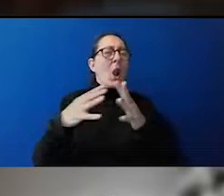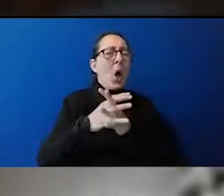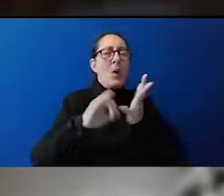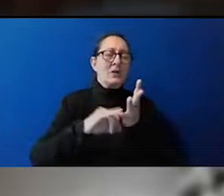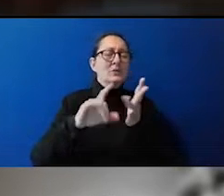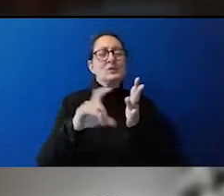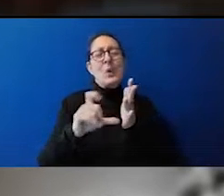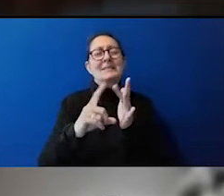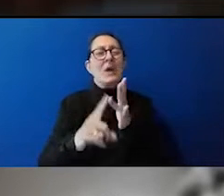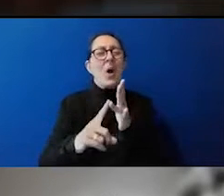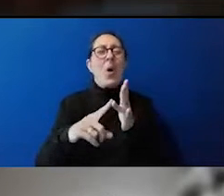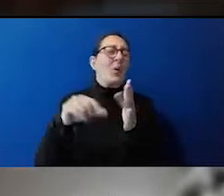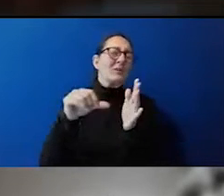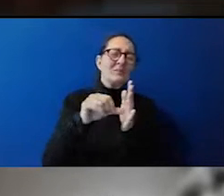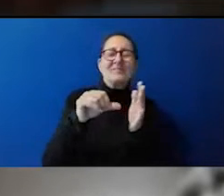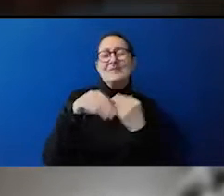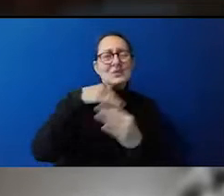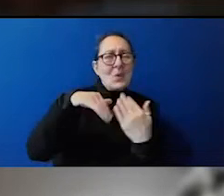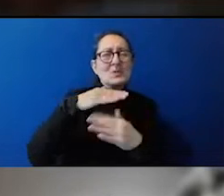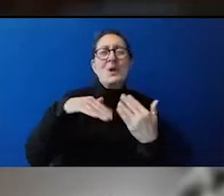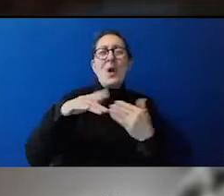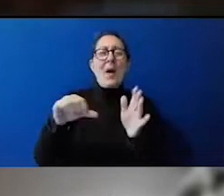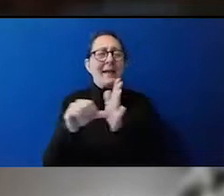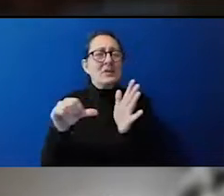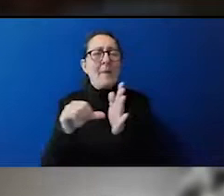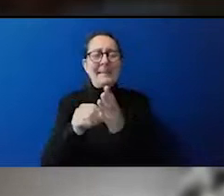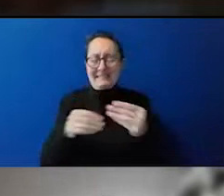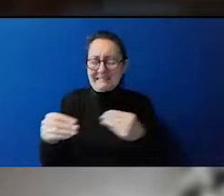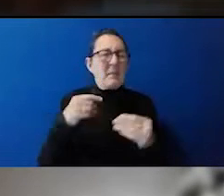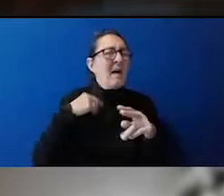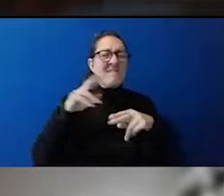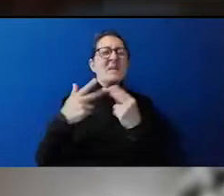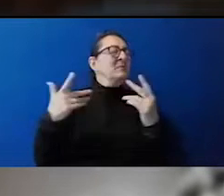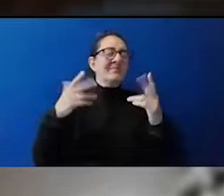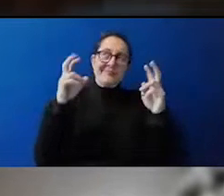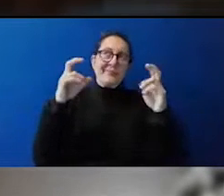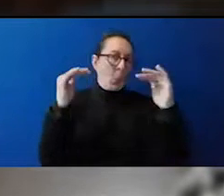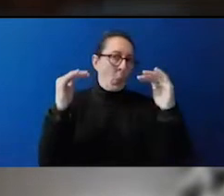this is why I work at legal aid because I can see my childhood in my clients and there's something